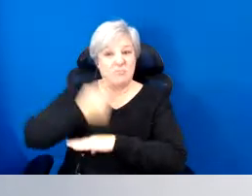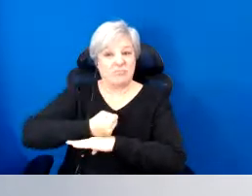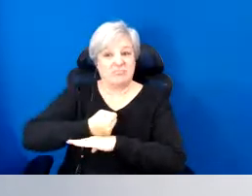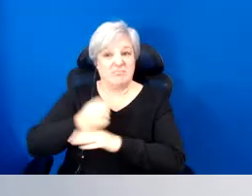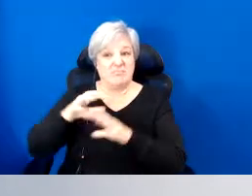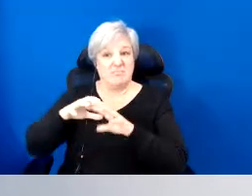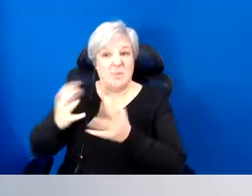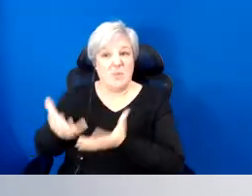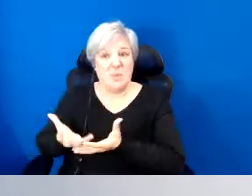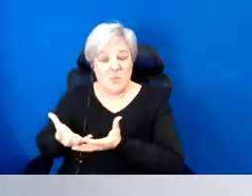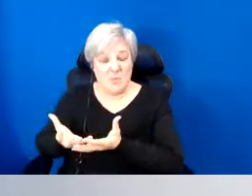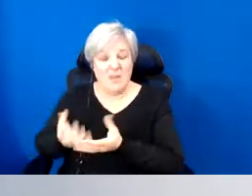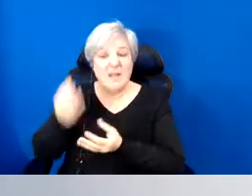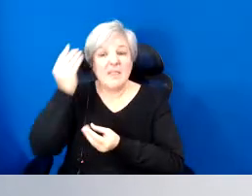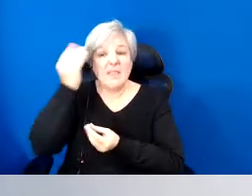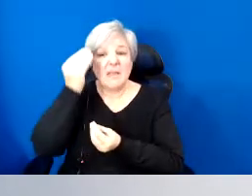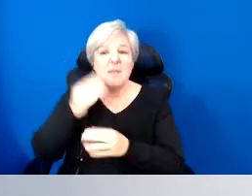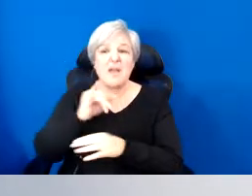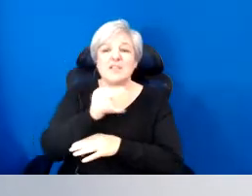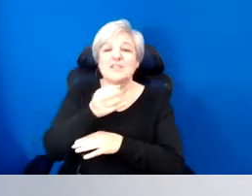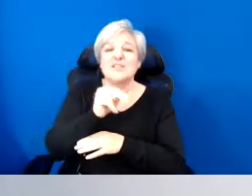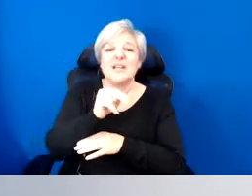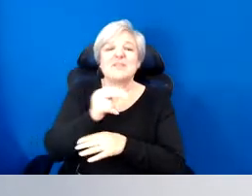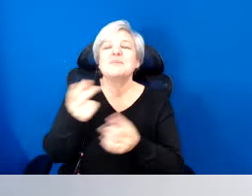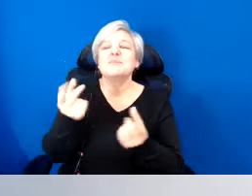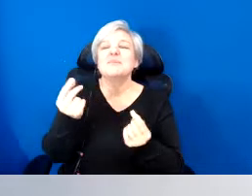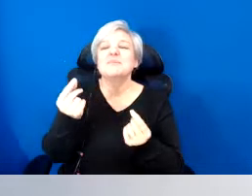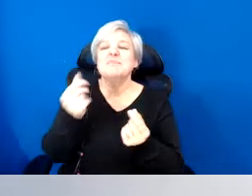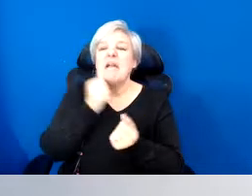Think about what you were doing. What did your normal day look like to you?